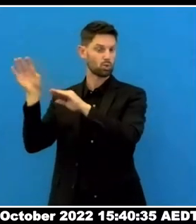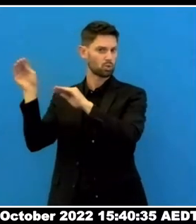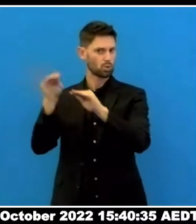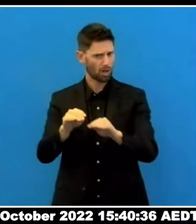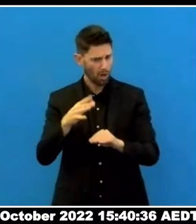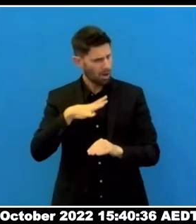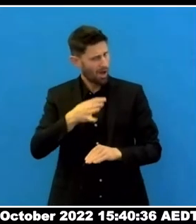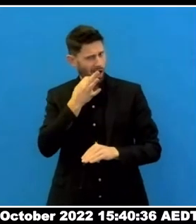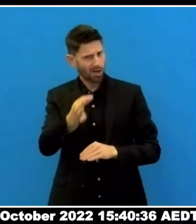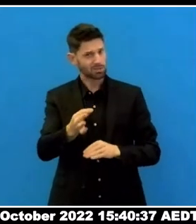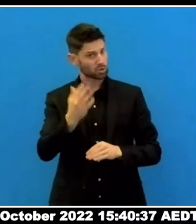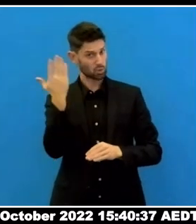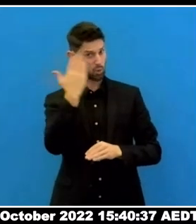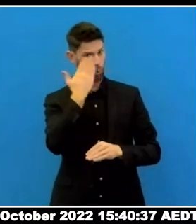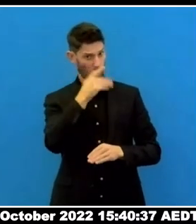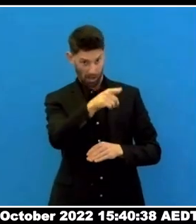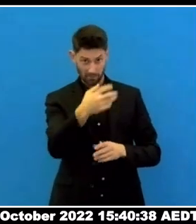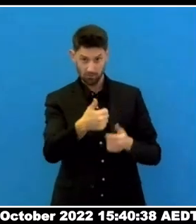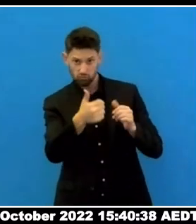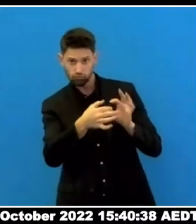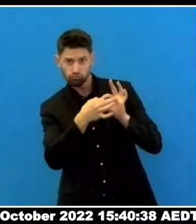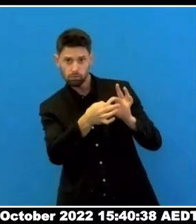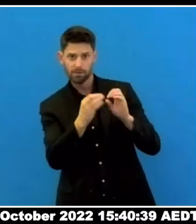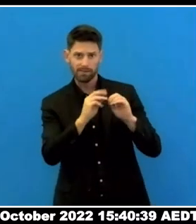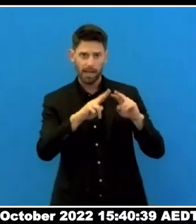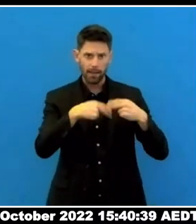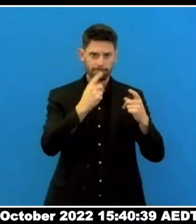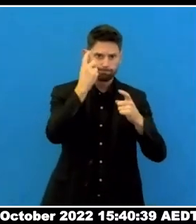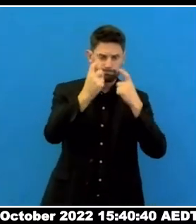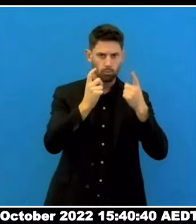How does the school work with the families to provide support?